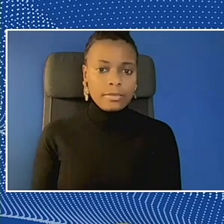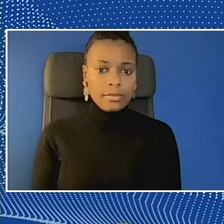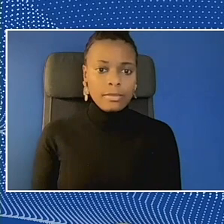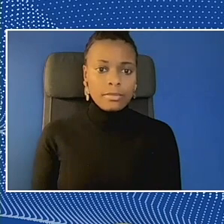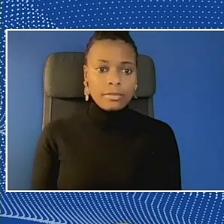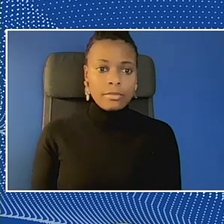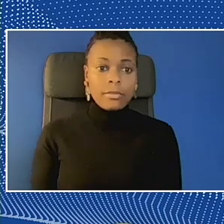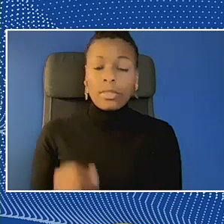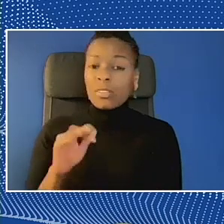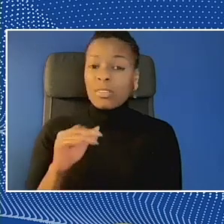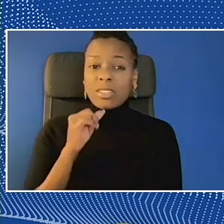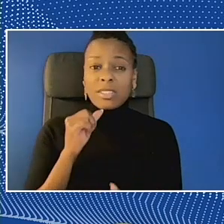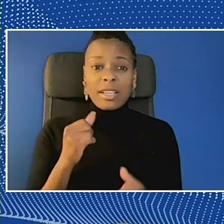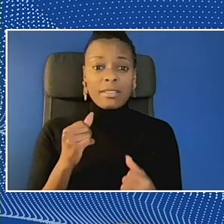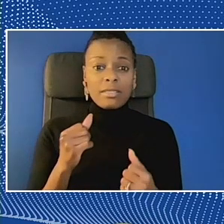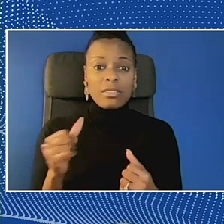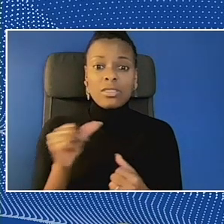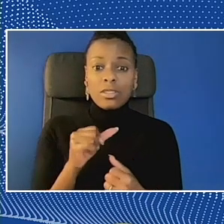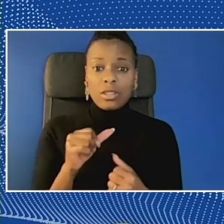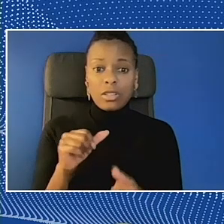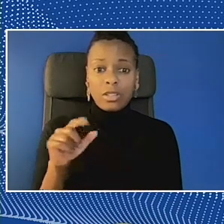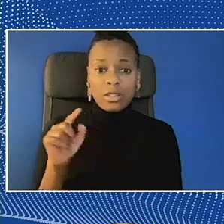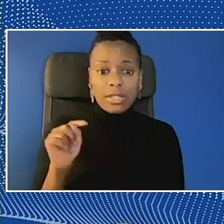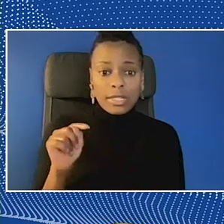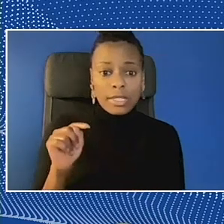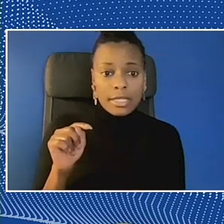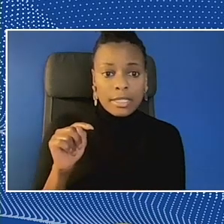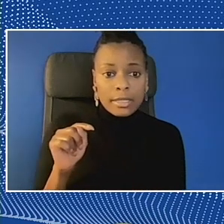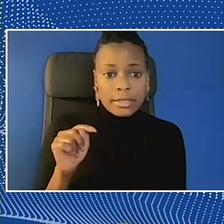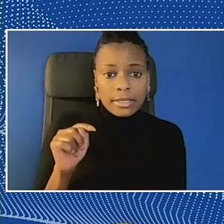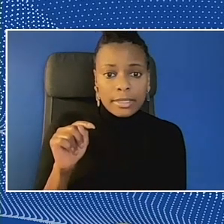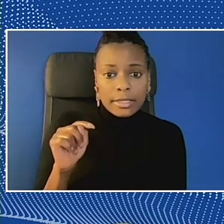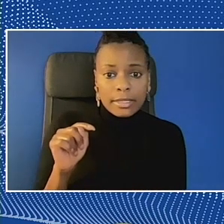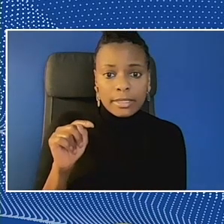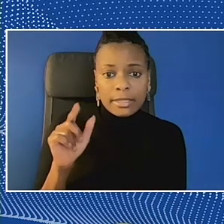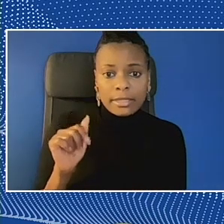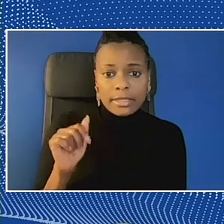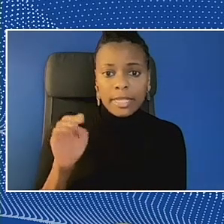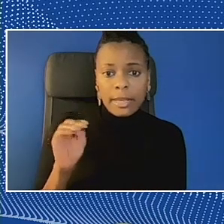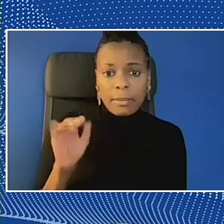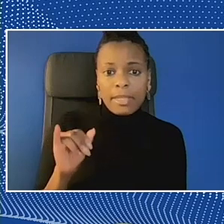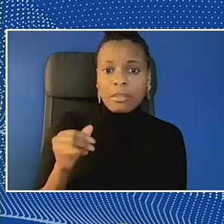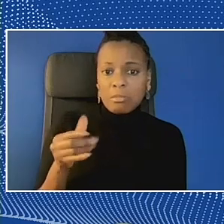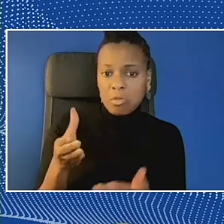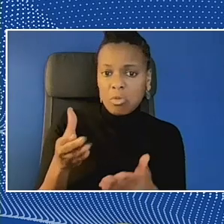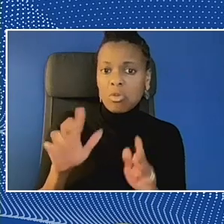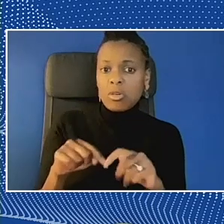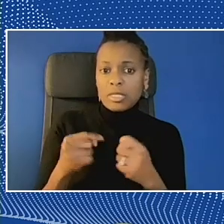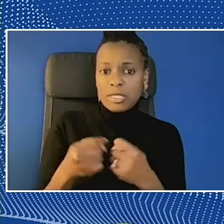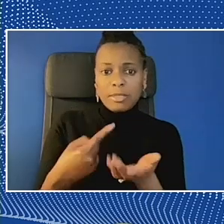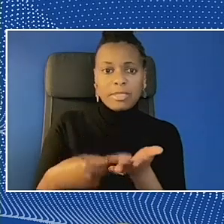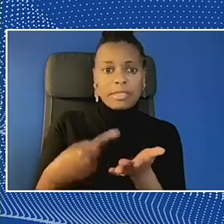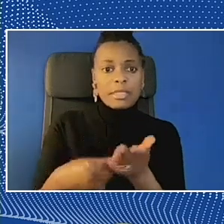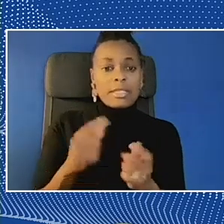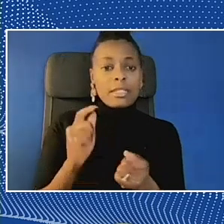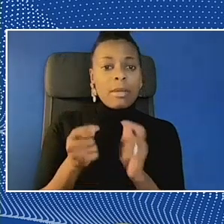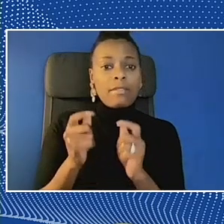attend to. Tamy, I would turn it over to you and your team to walk the committee through the modifications made following session one yesterday.